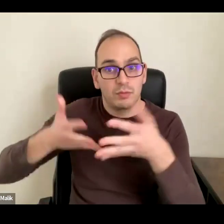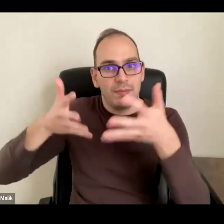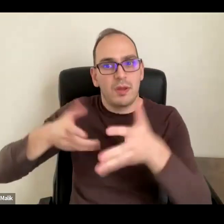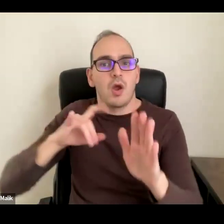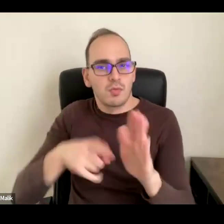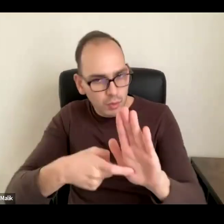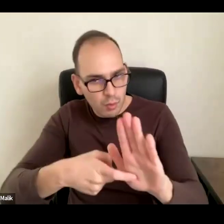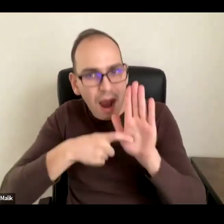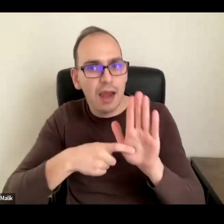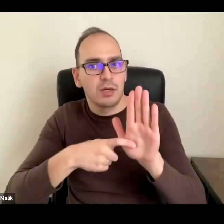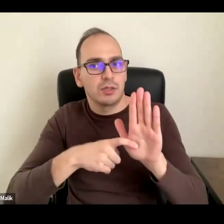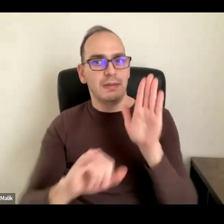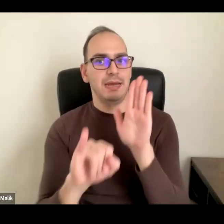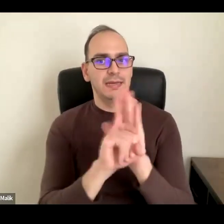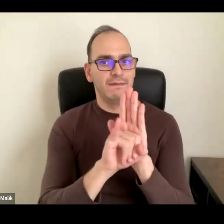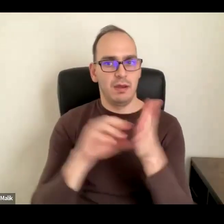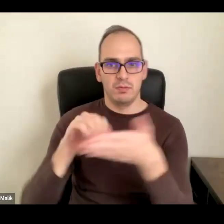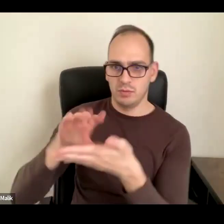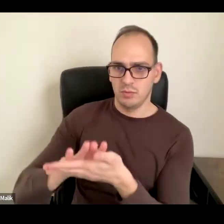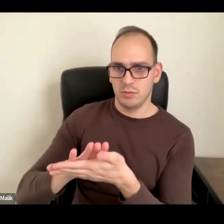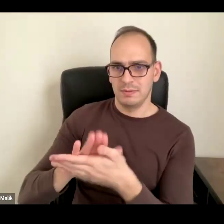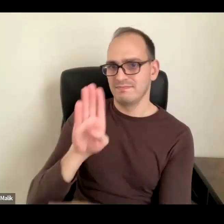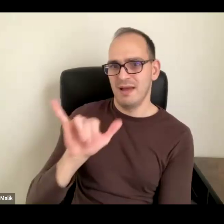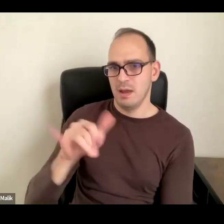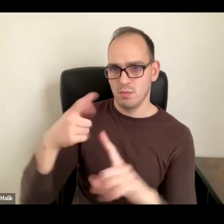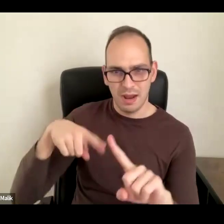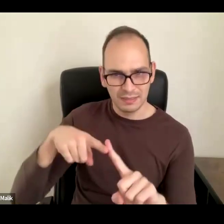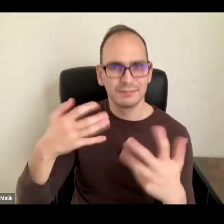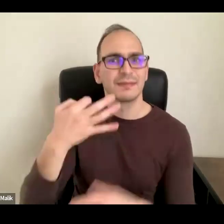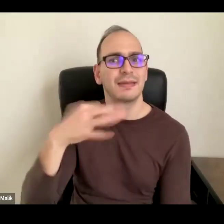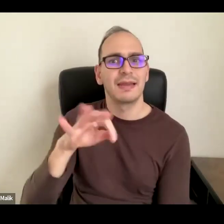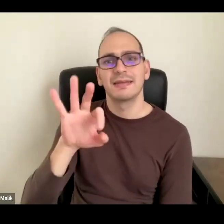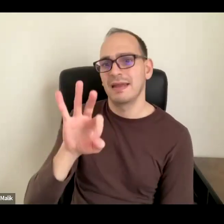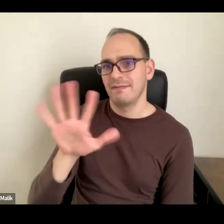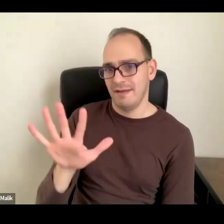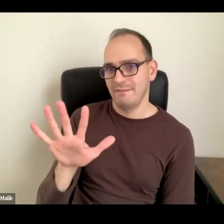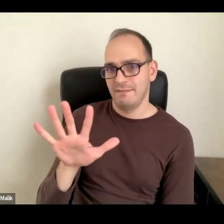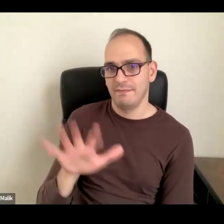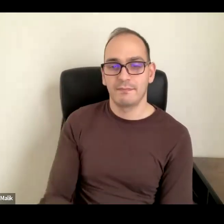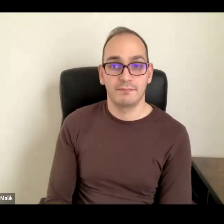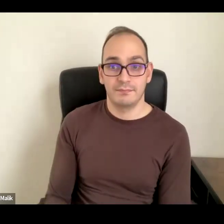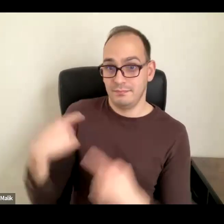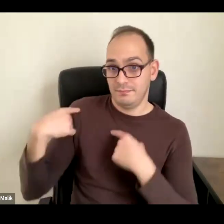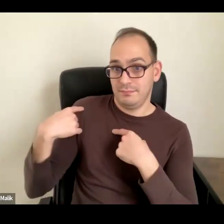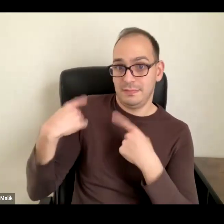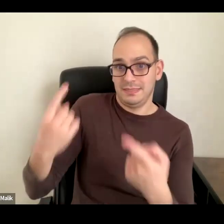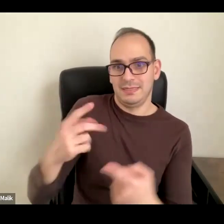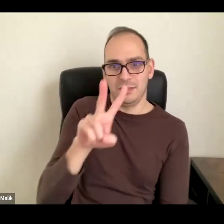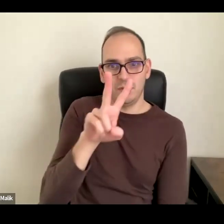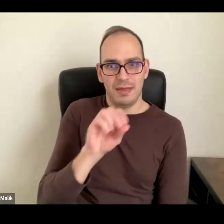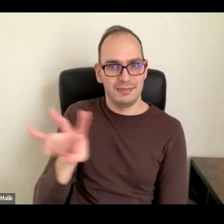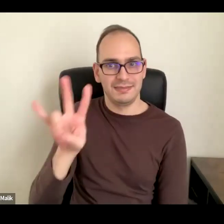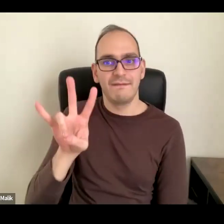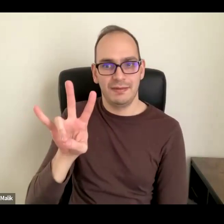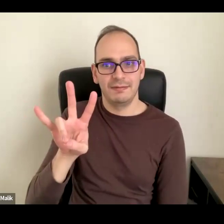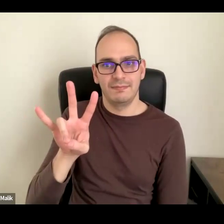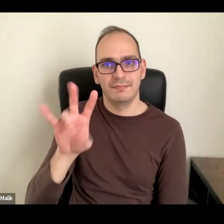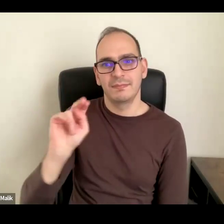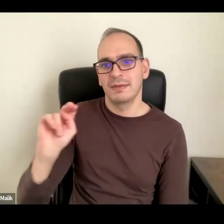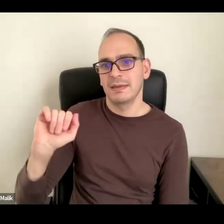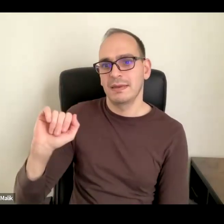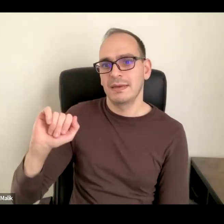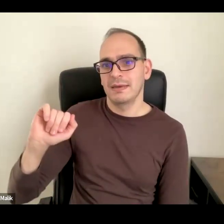identified and reported by 1995. And since 2007, the NAGPRA regulations have included